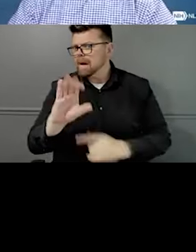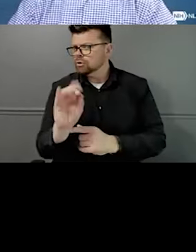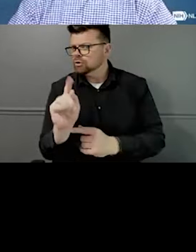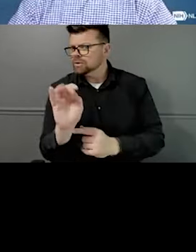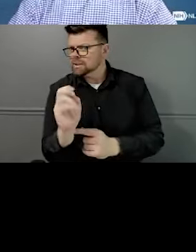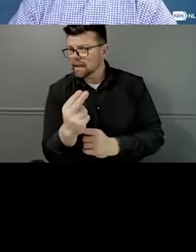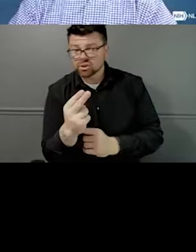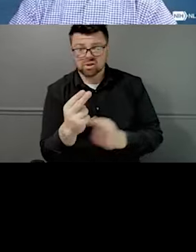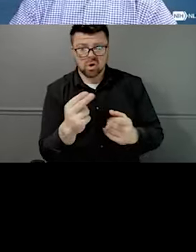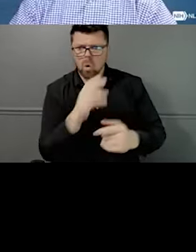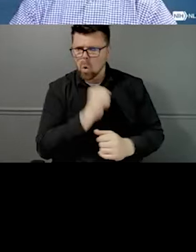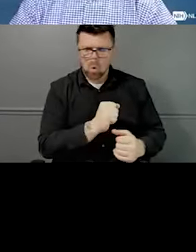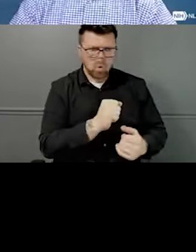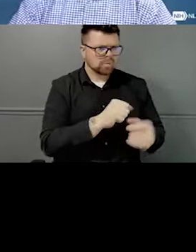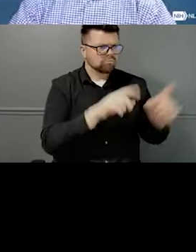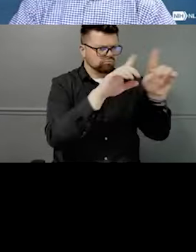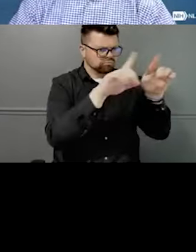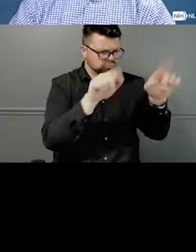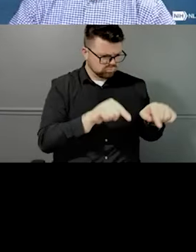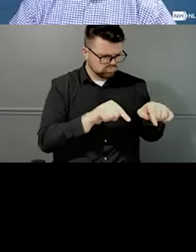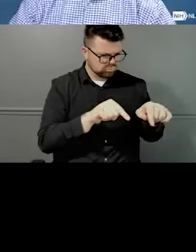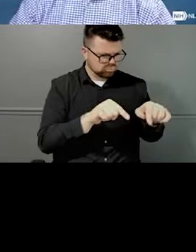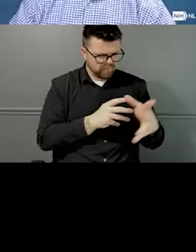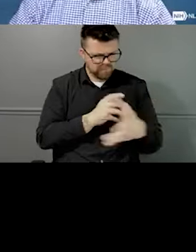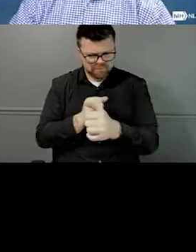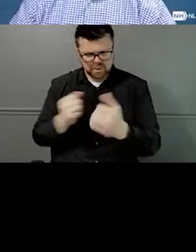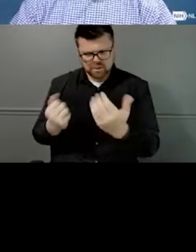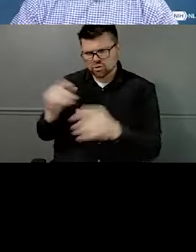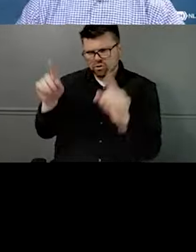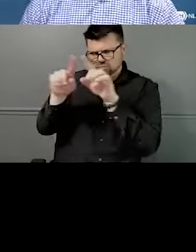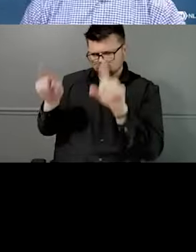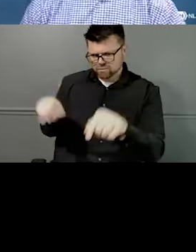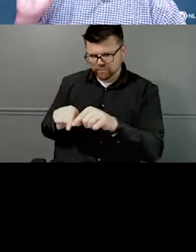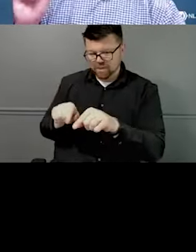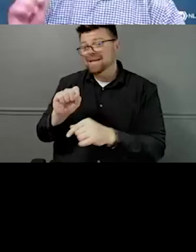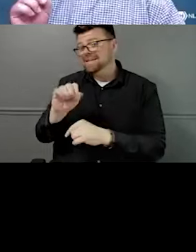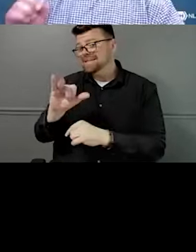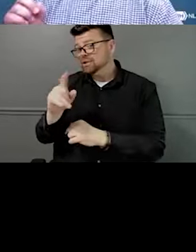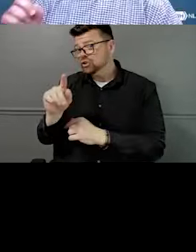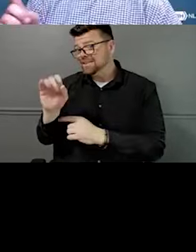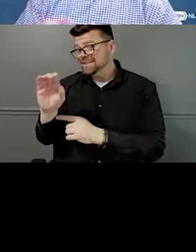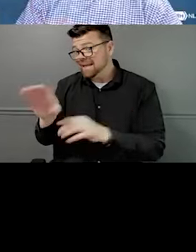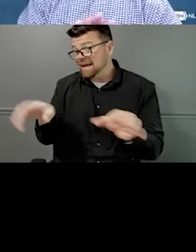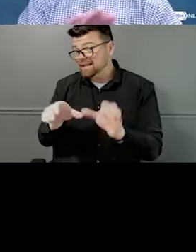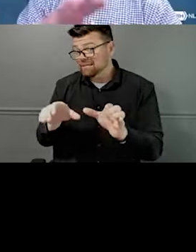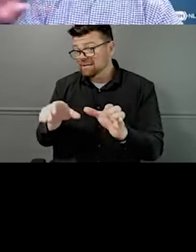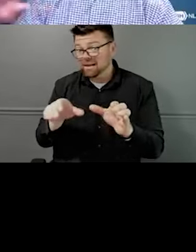the synergistic activities will not carry over. We decided to not